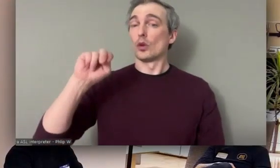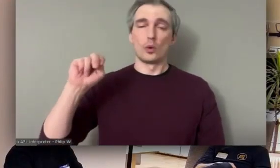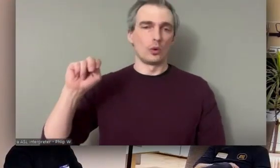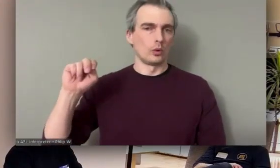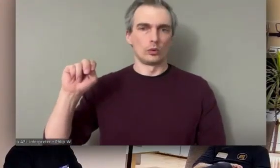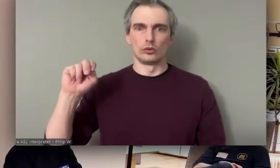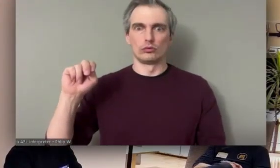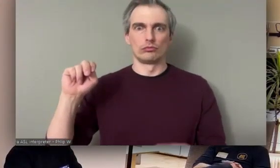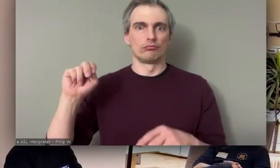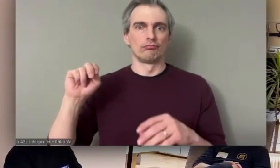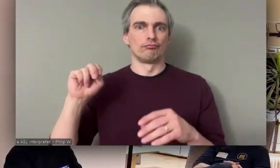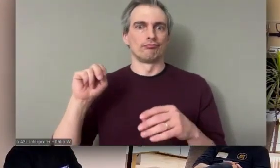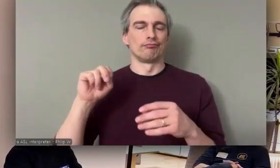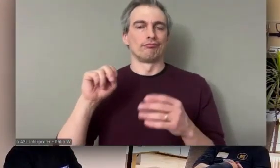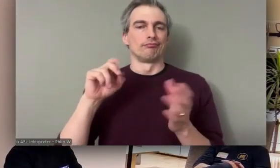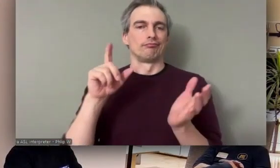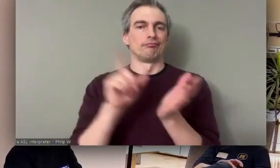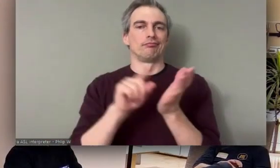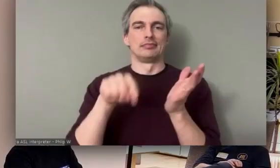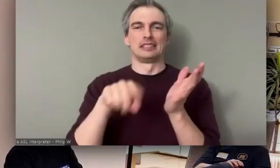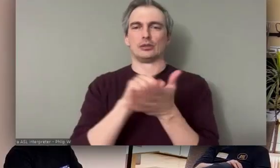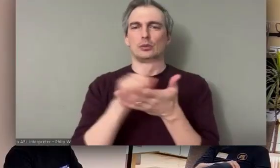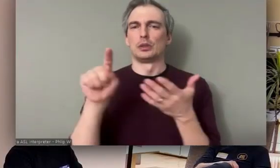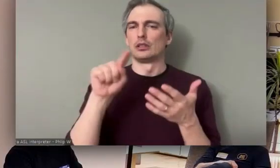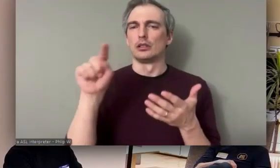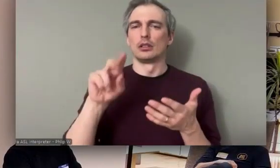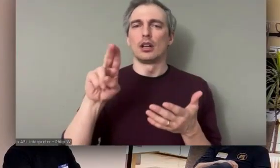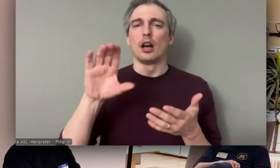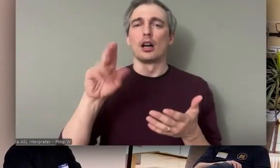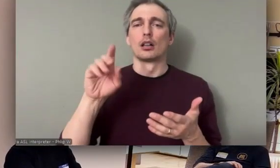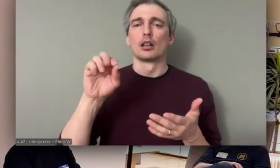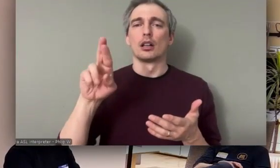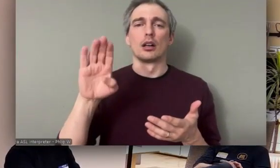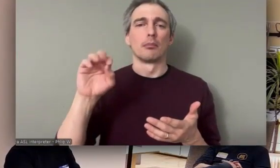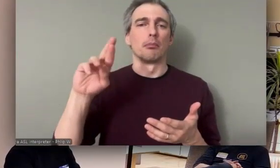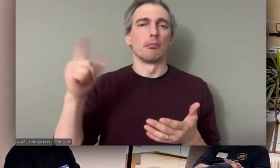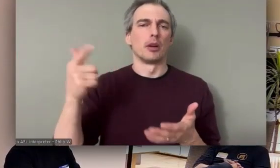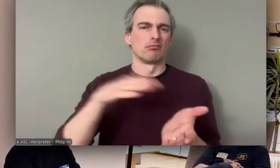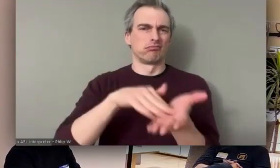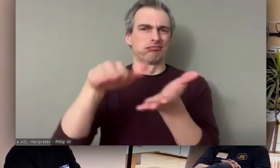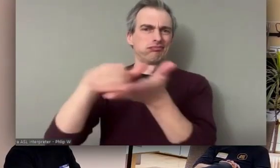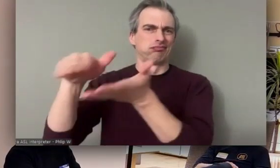laid off a bunch of people. Any perspective on that? Is the accessibility crew still